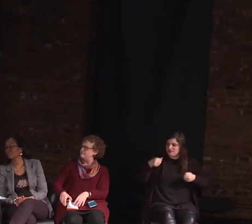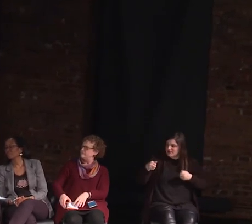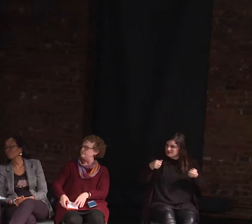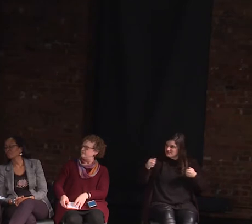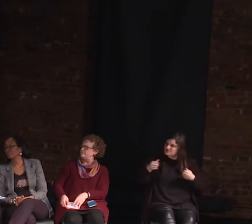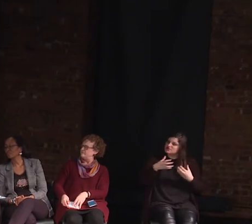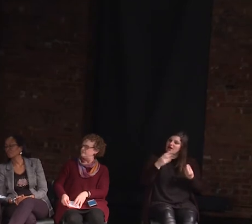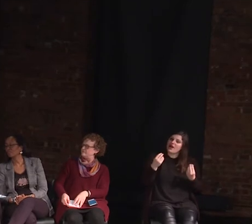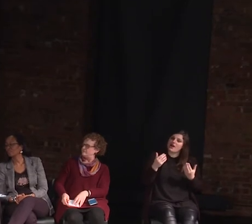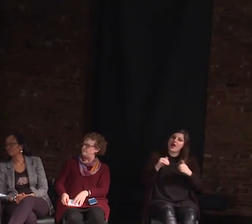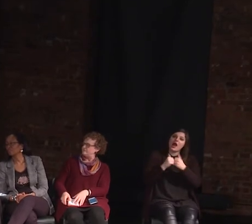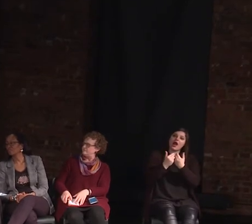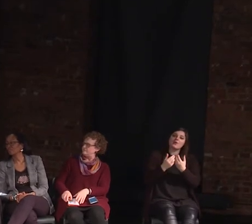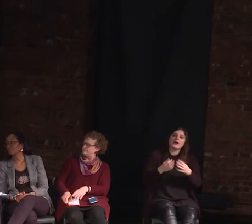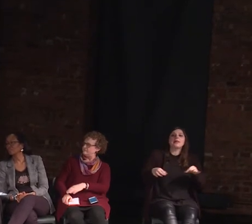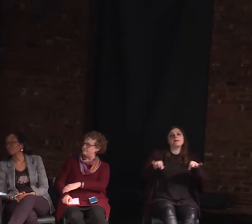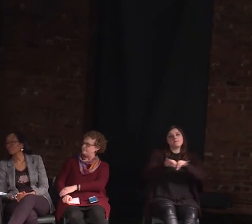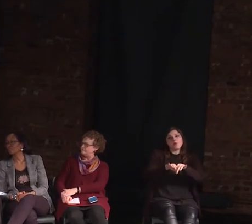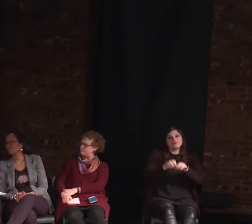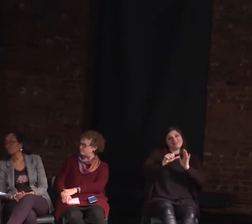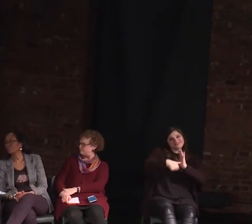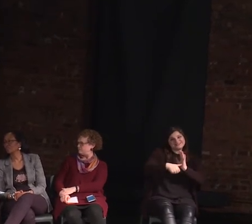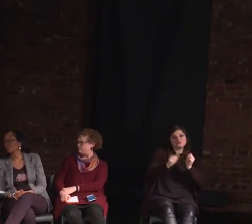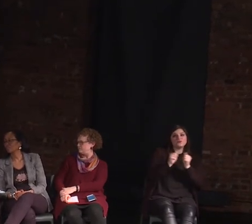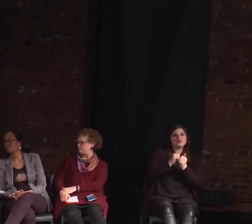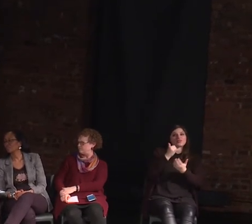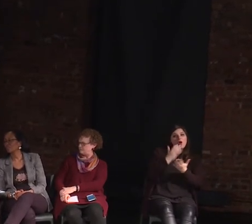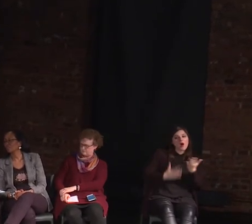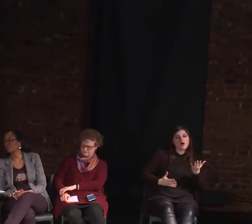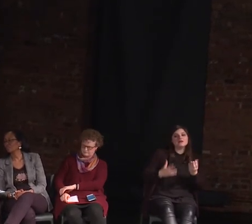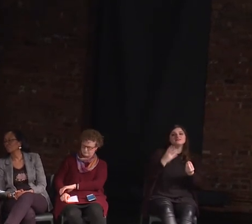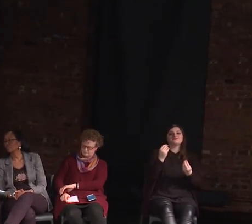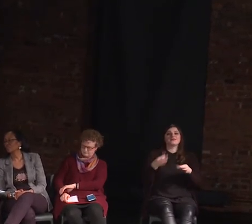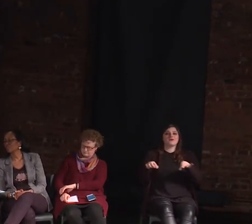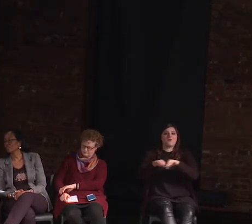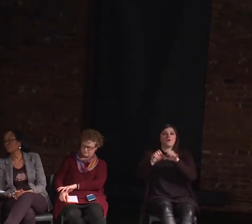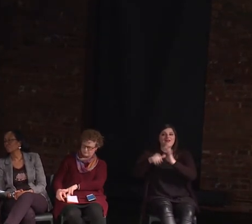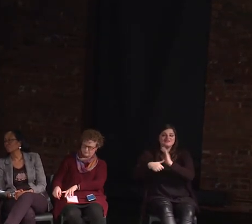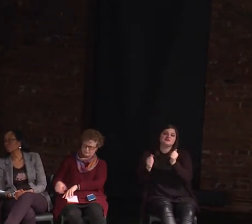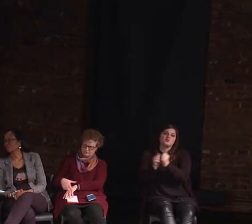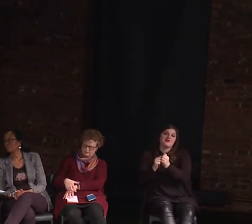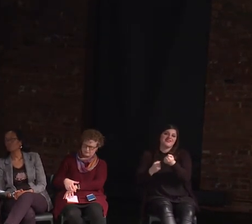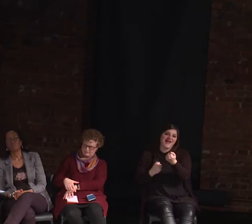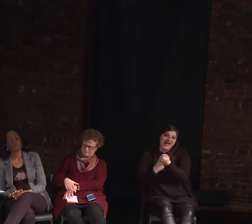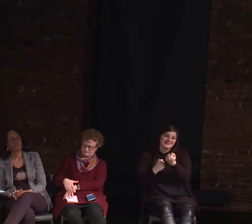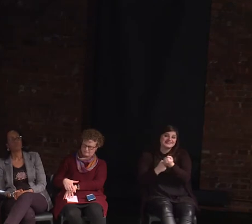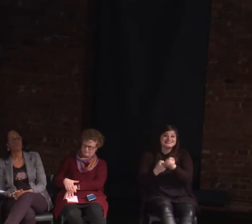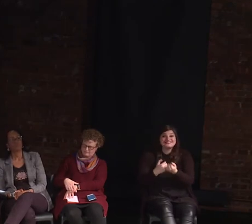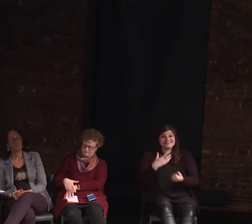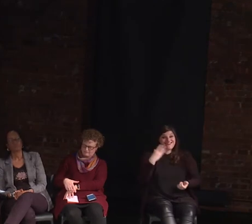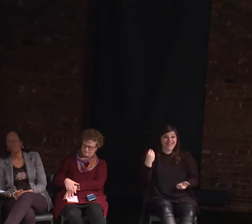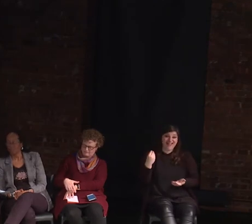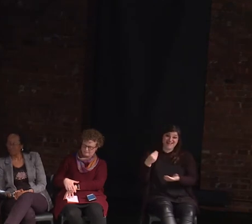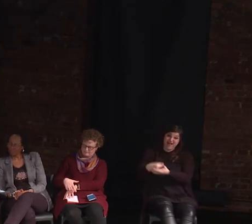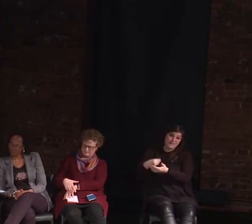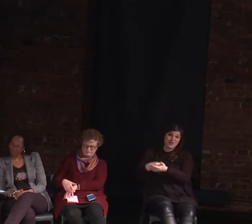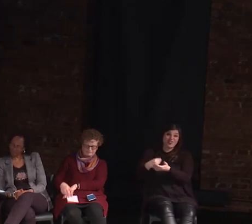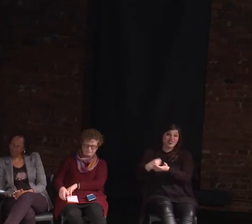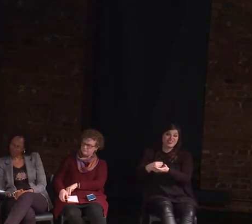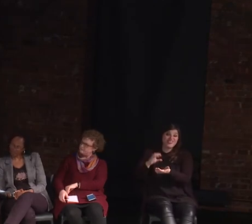of advocacy, and the importance of thoughtful capitalization in response to forthright financial reporting.